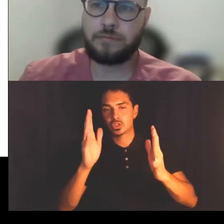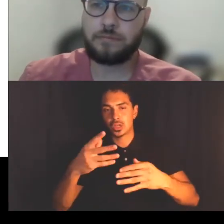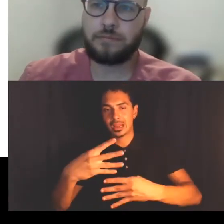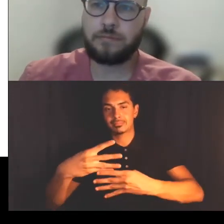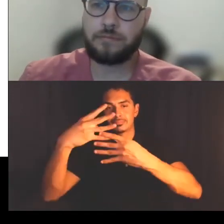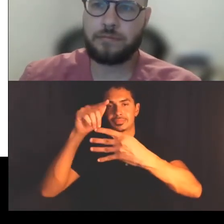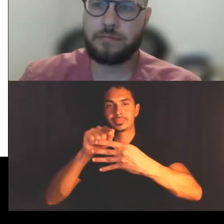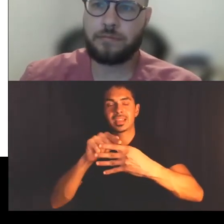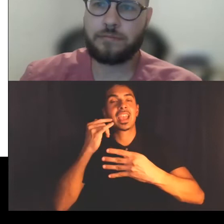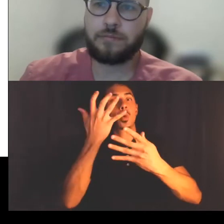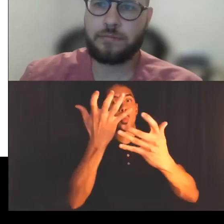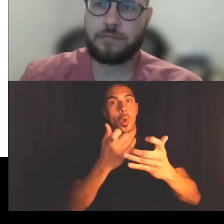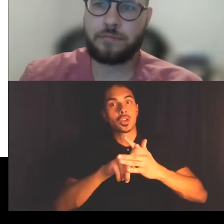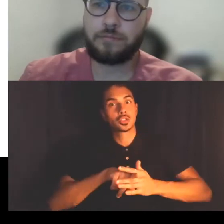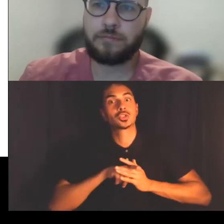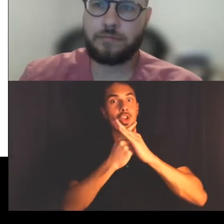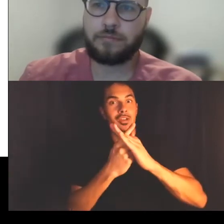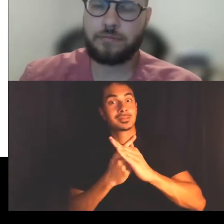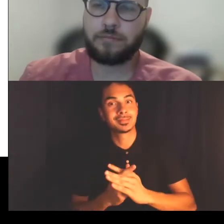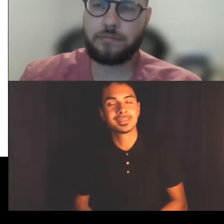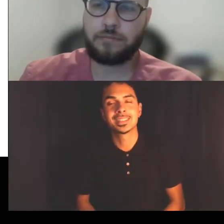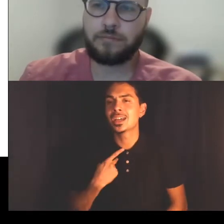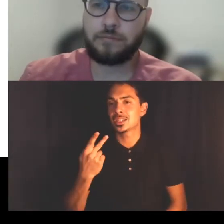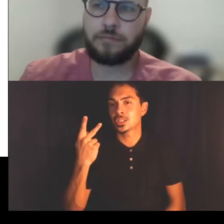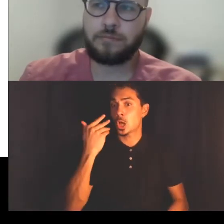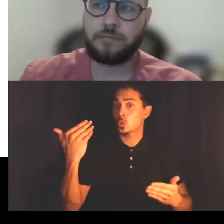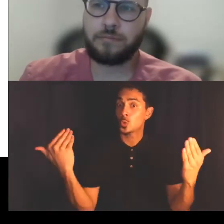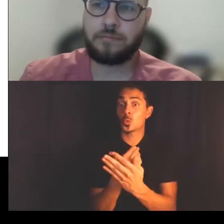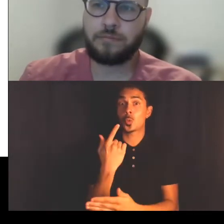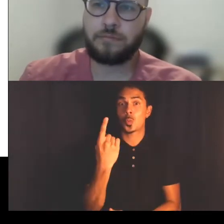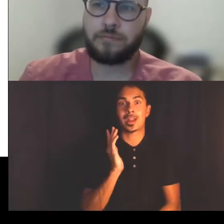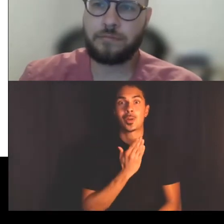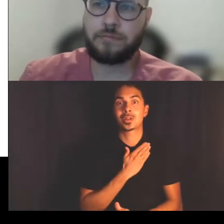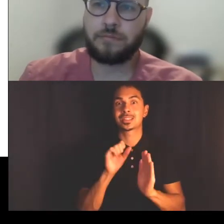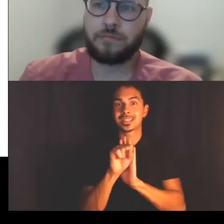I've seen a brand new one in our state happen recently,